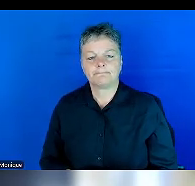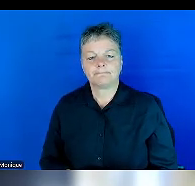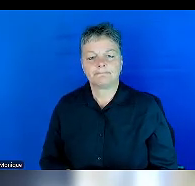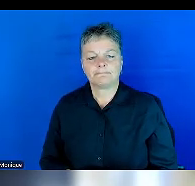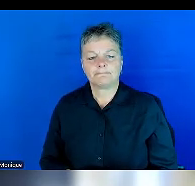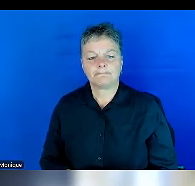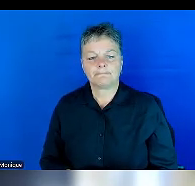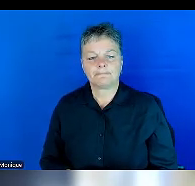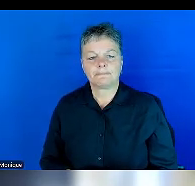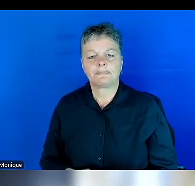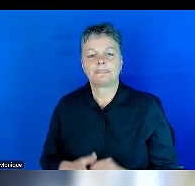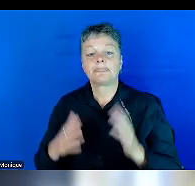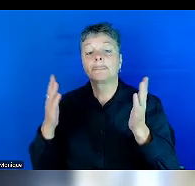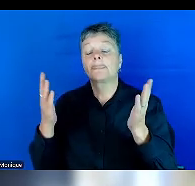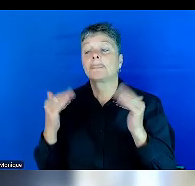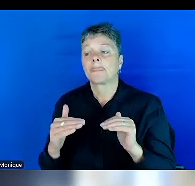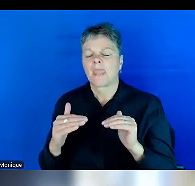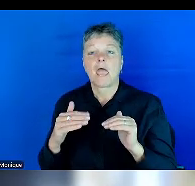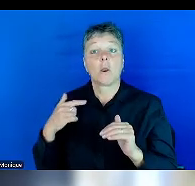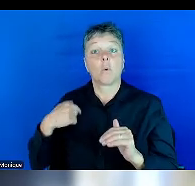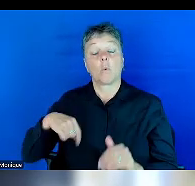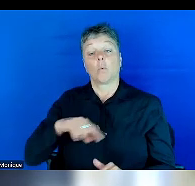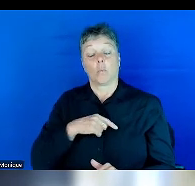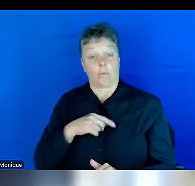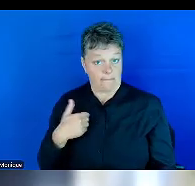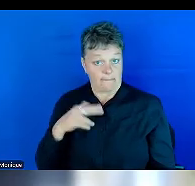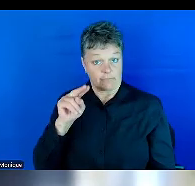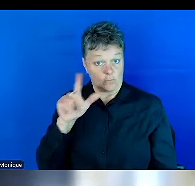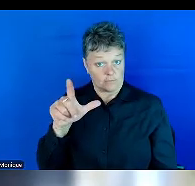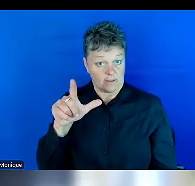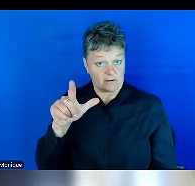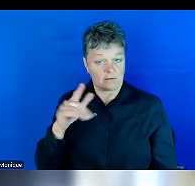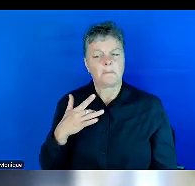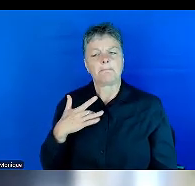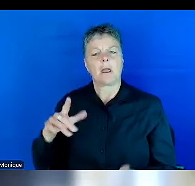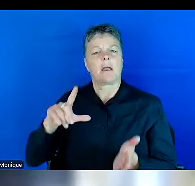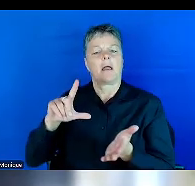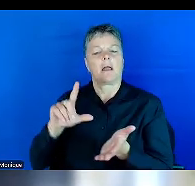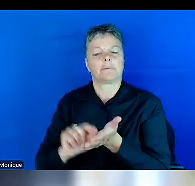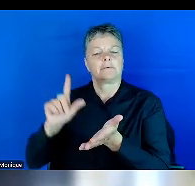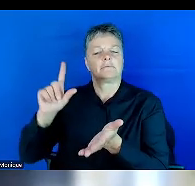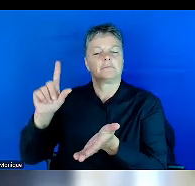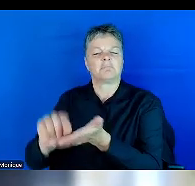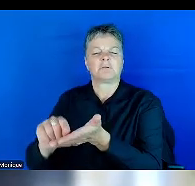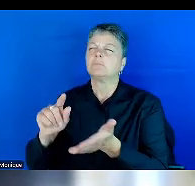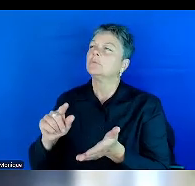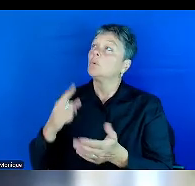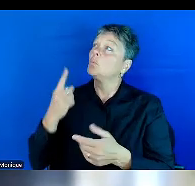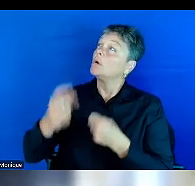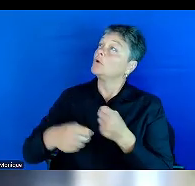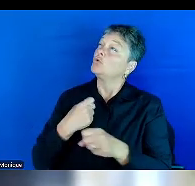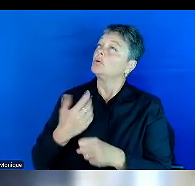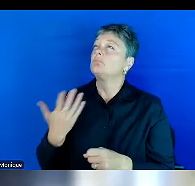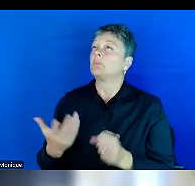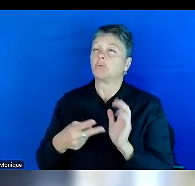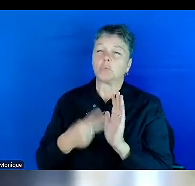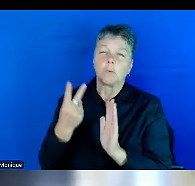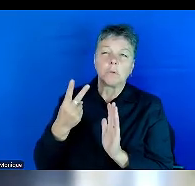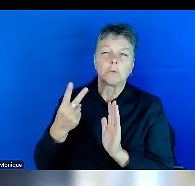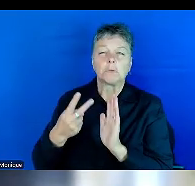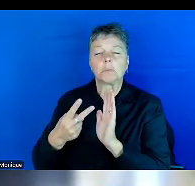times a year an ARCH Alert newsletter which essentially is a newsletter that um provides